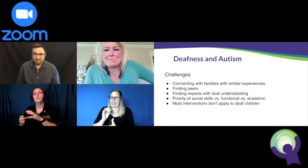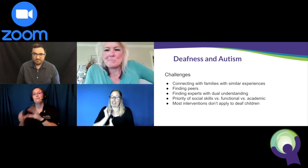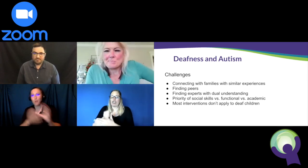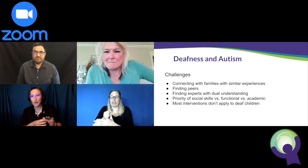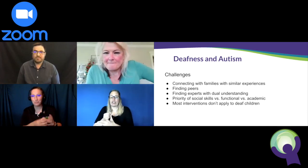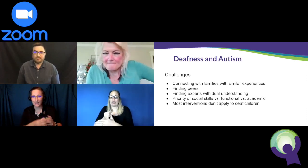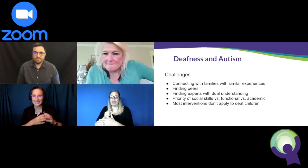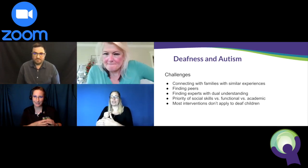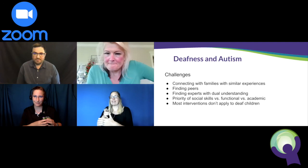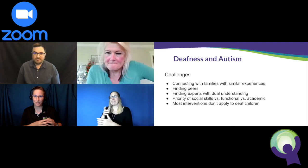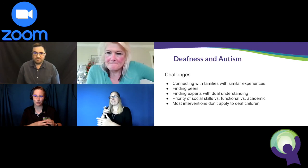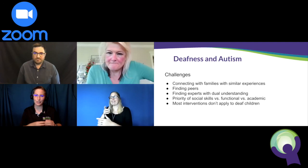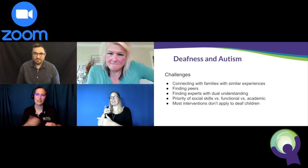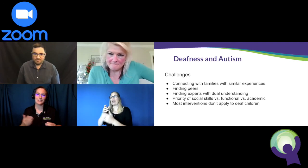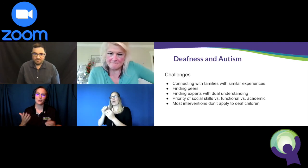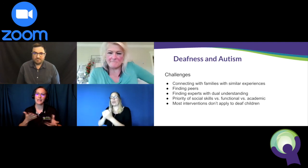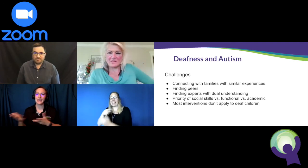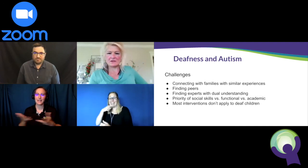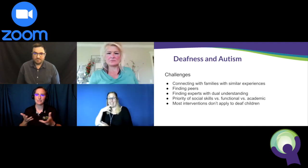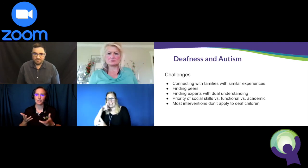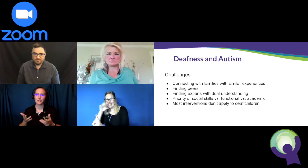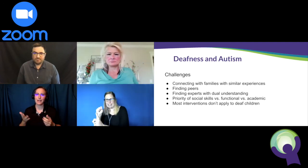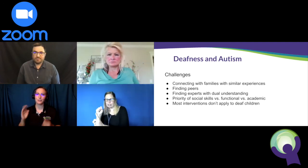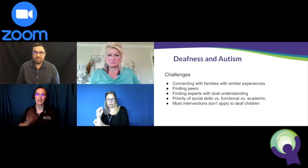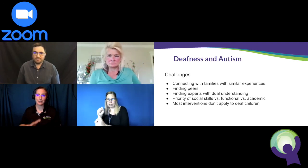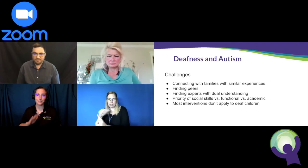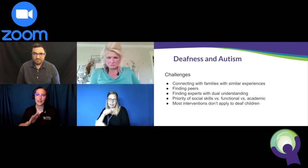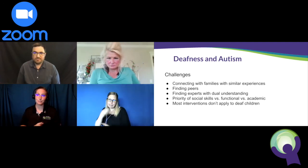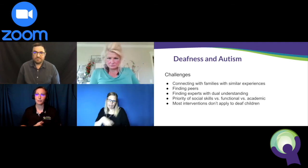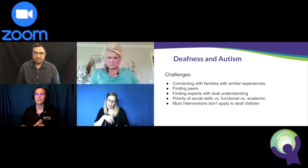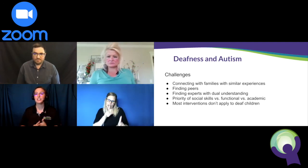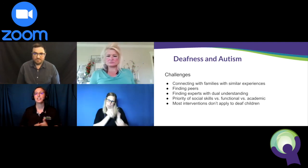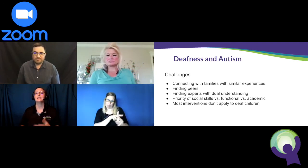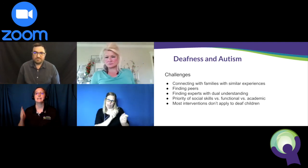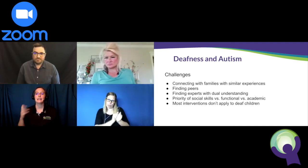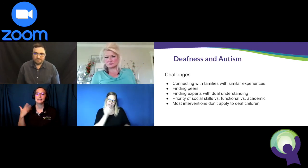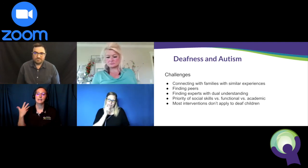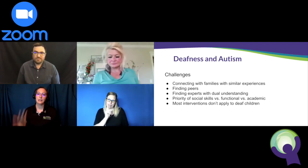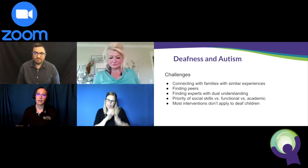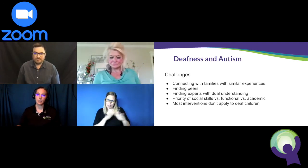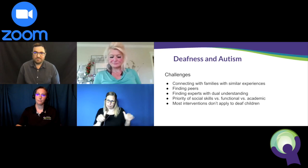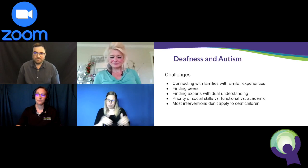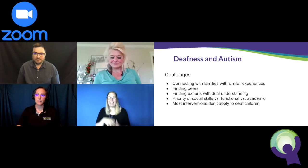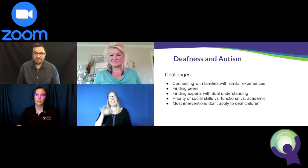won't apply to deaf children. And so again, that's where you have your lack of expert clinicians and